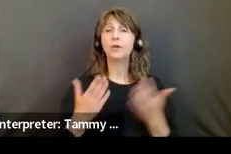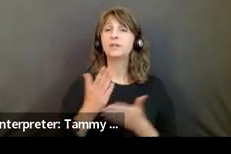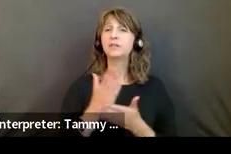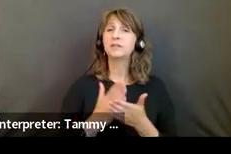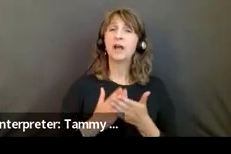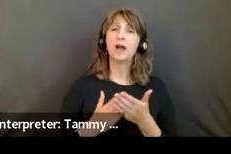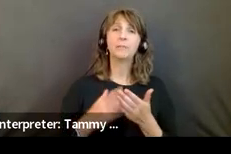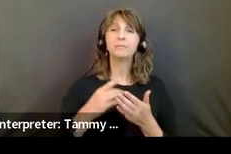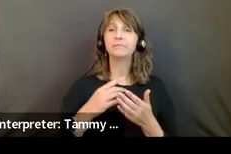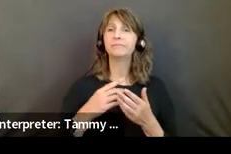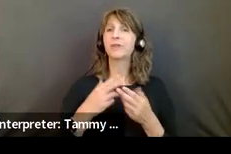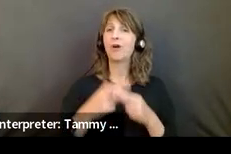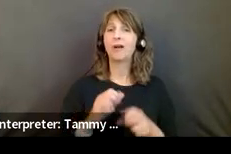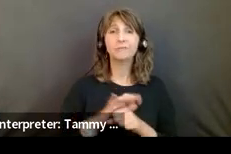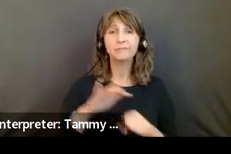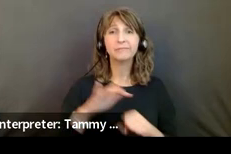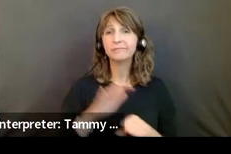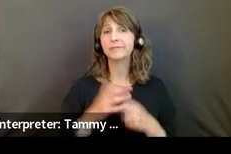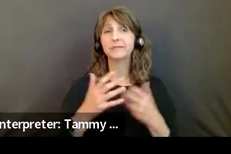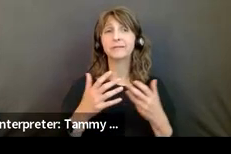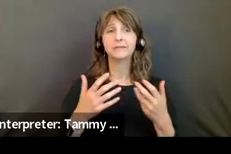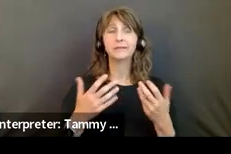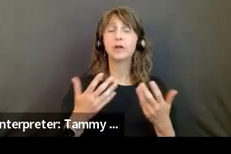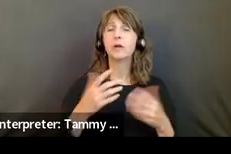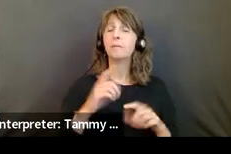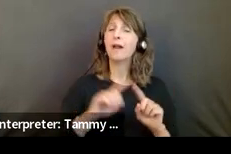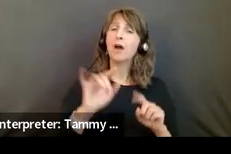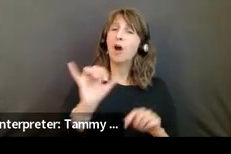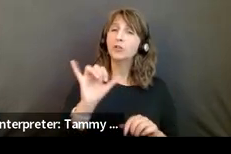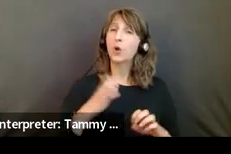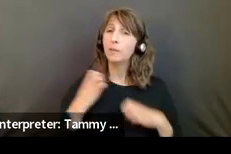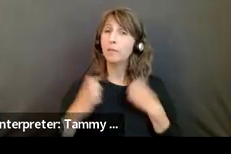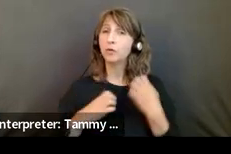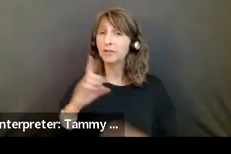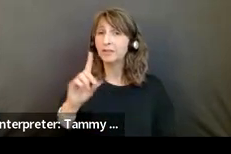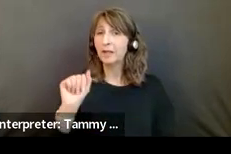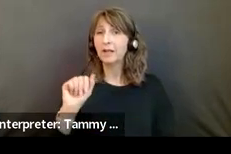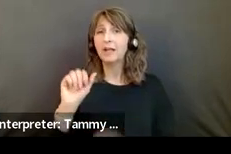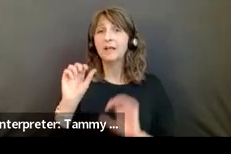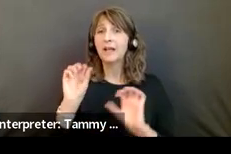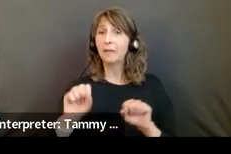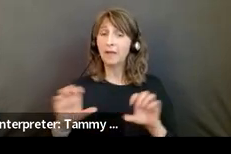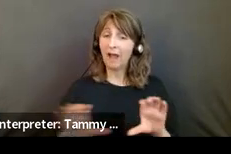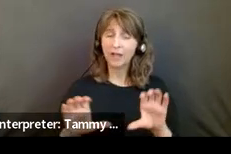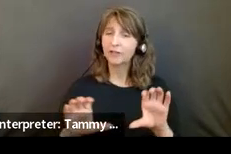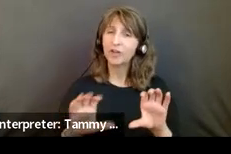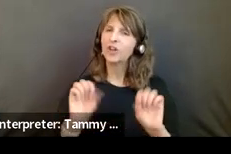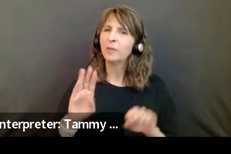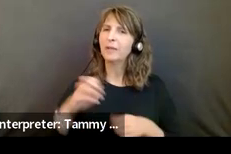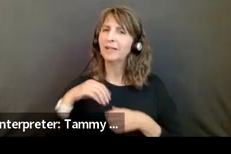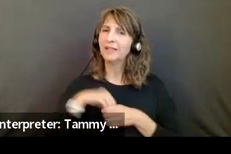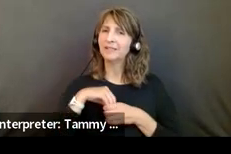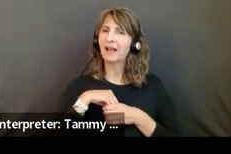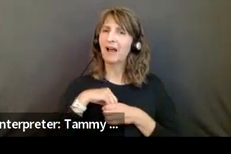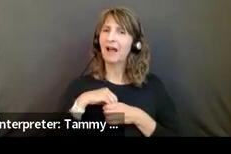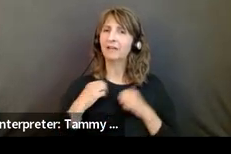But sometimes the emotion of disability can also be something that is inward. So it could be a fear, it can be anxiety, it can be another emotional base condition such as PTSD or depression, right?